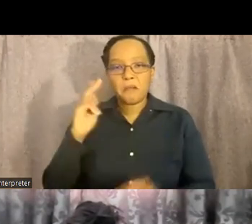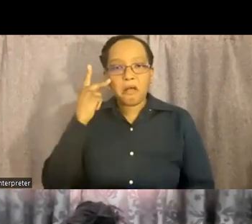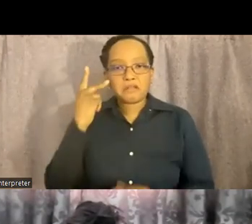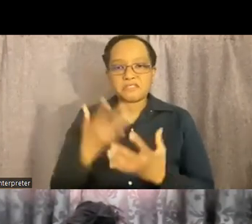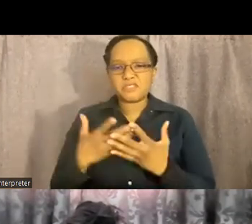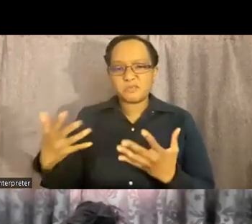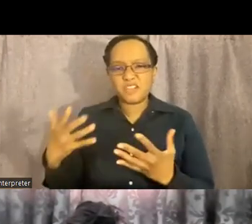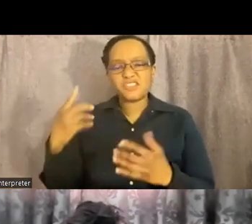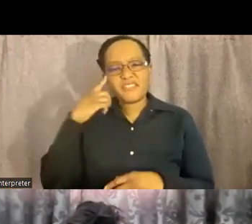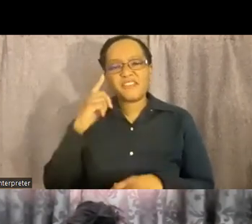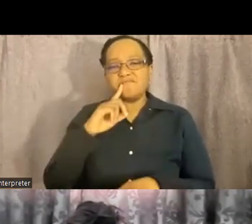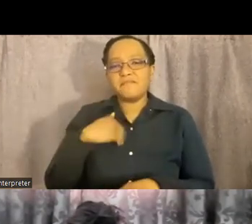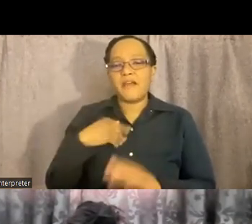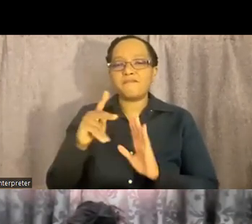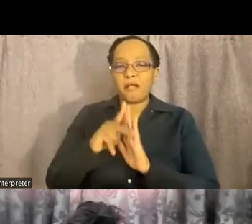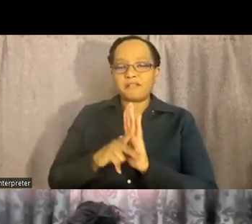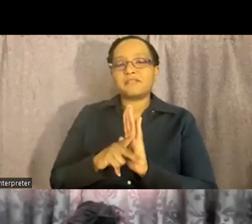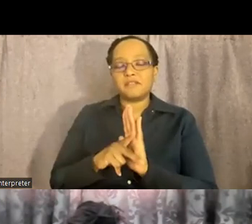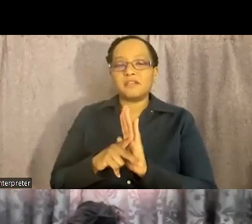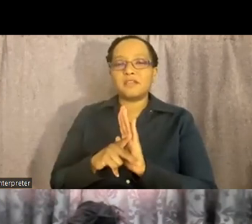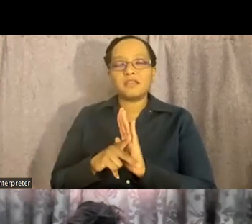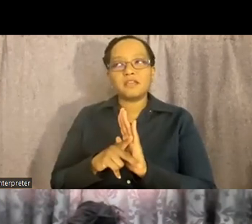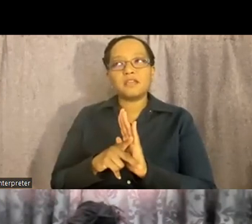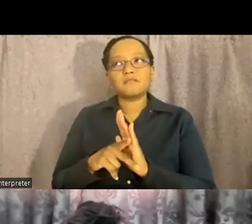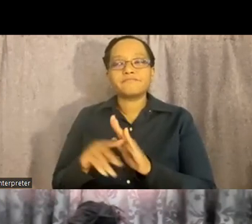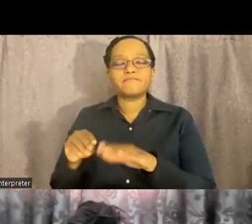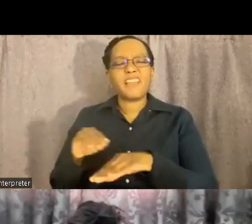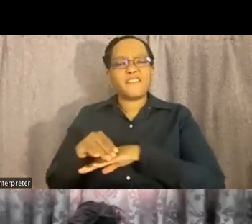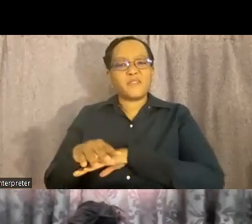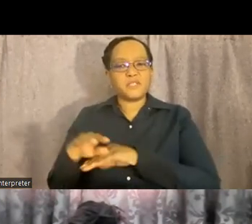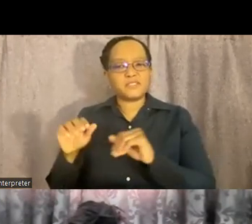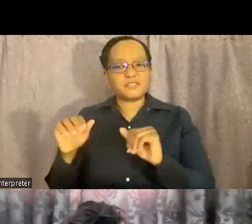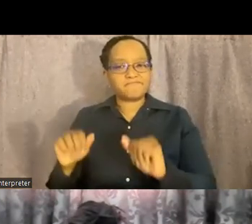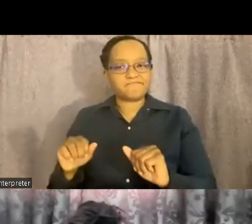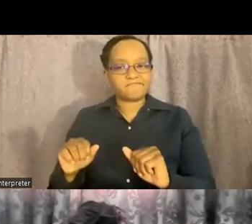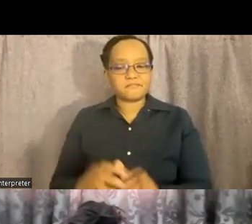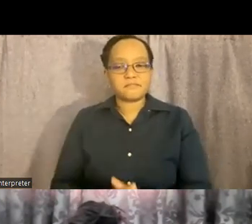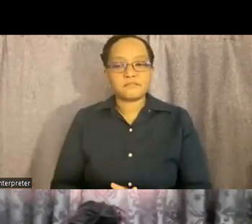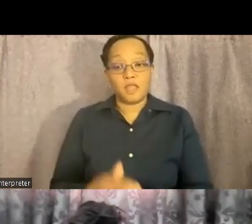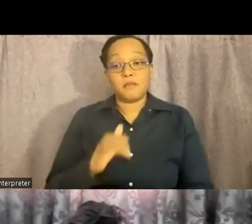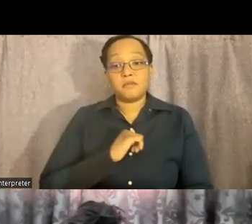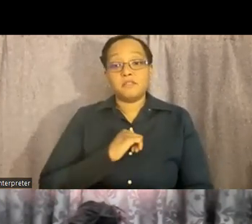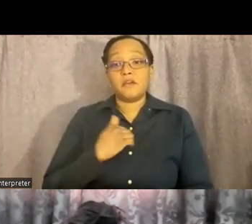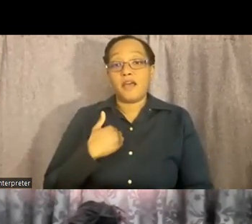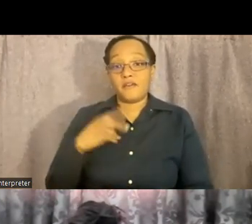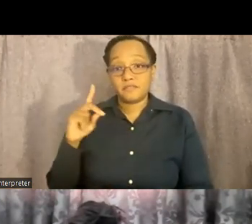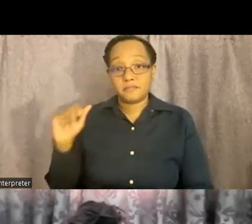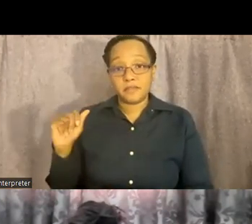There are major policy implications . I am a person with a disability and use personal